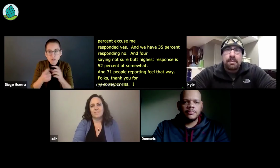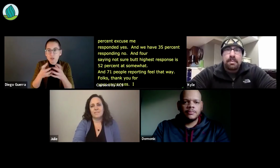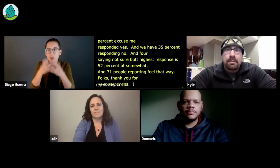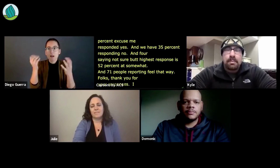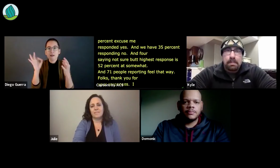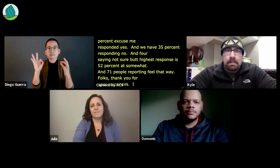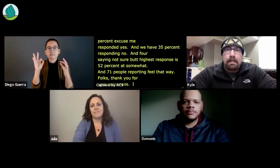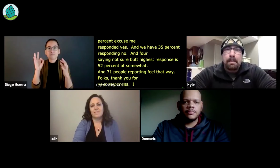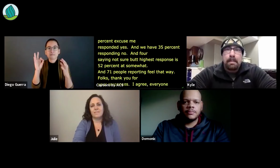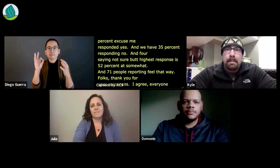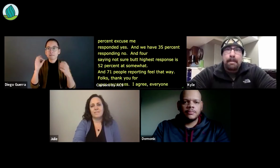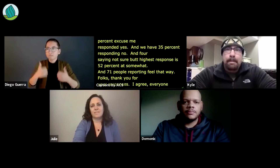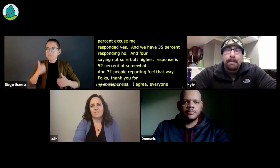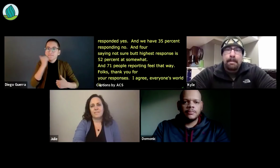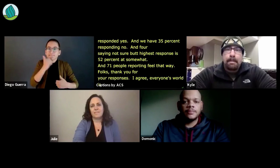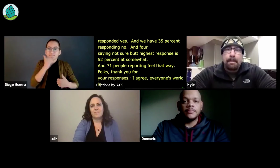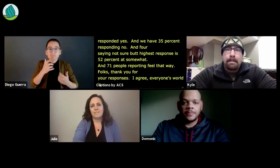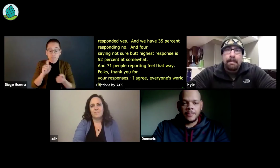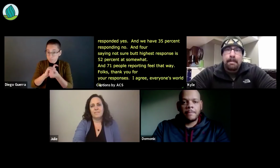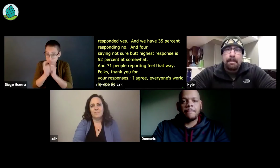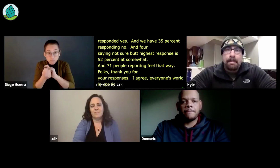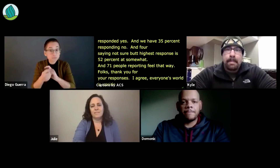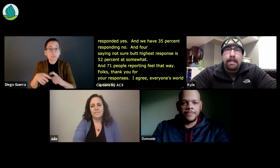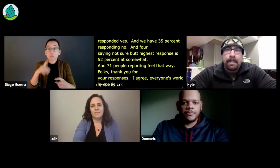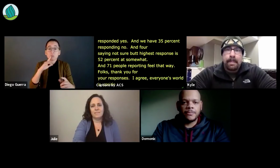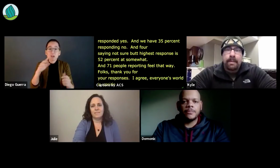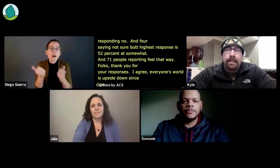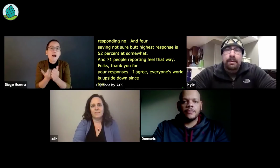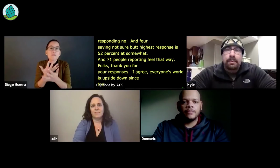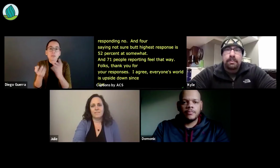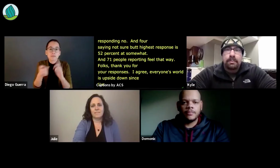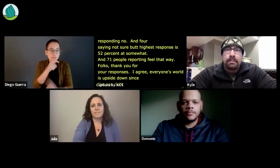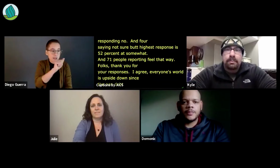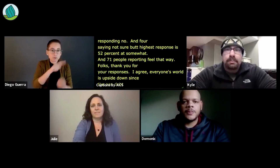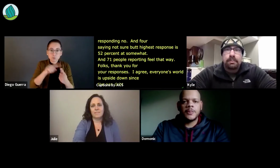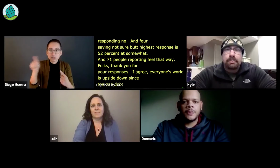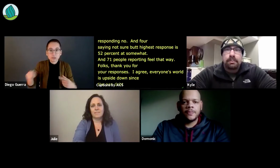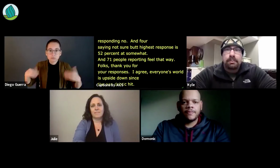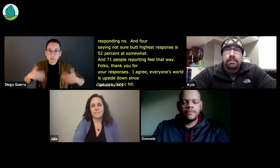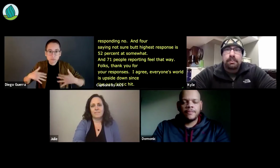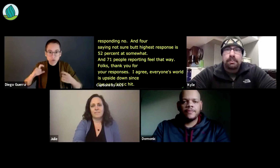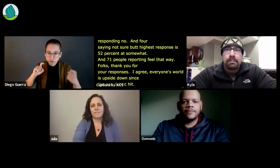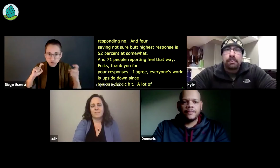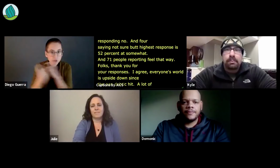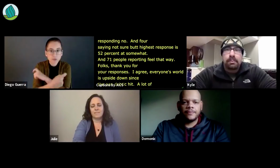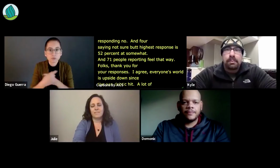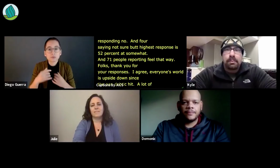A lot of priorities have changed. A lot of things that we were used to on a daily basis have also changed.